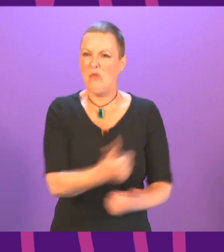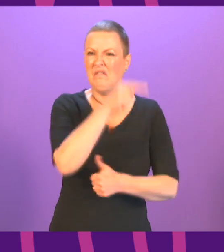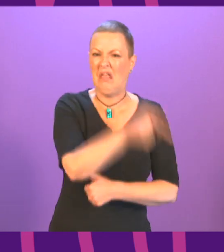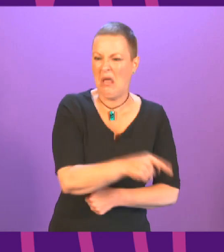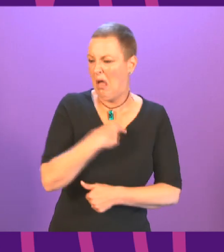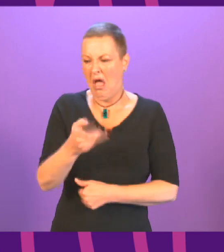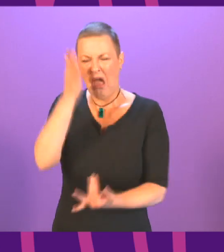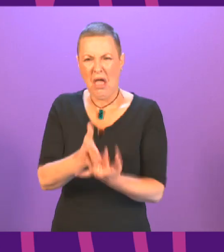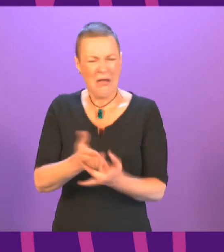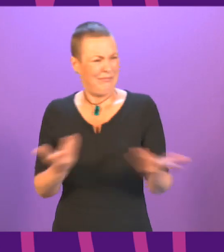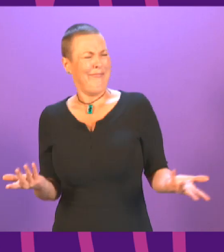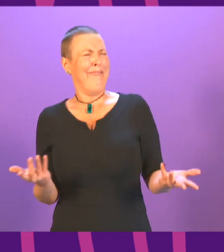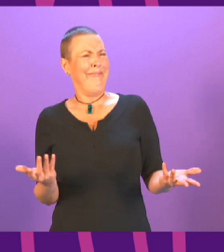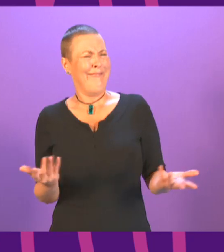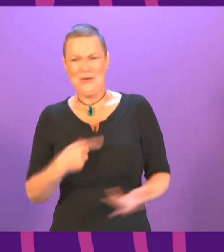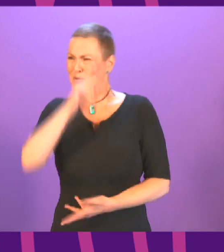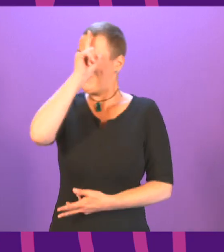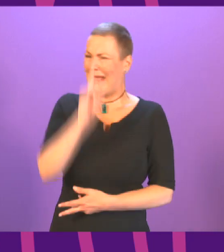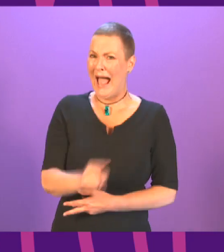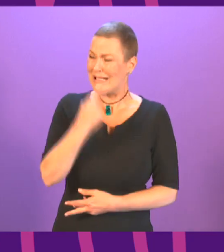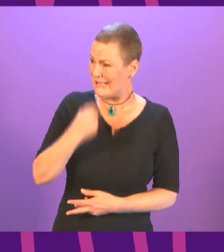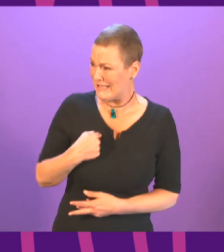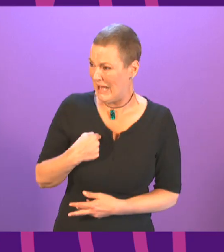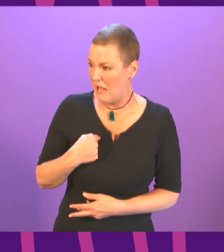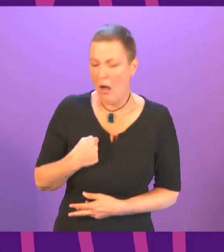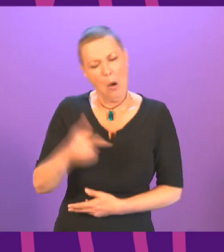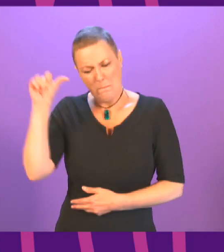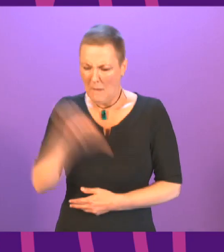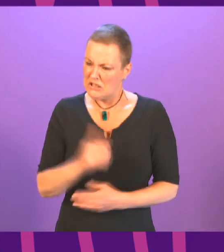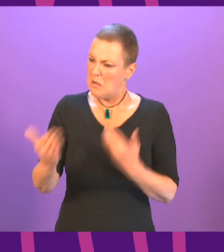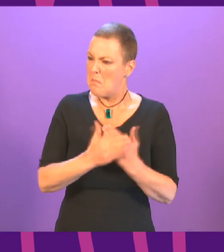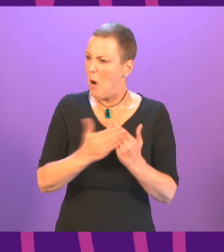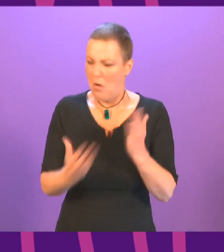those tough decisions. He cannot have it both ways—he cannot ask us to take the action